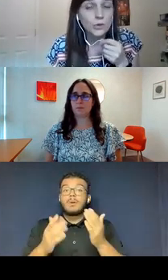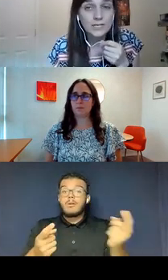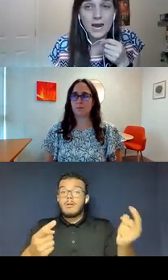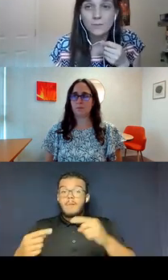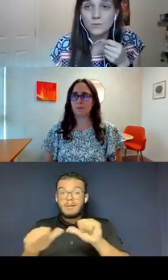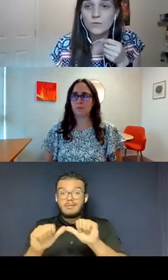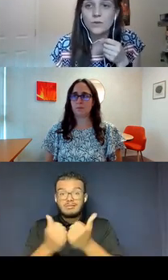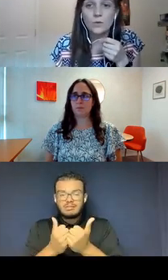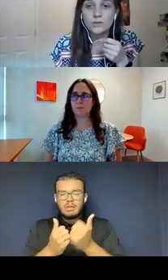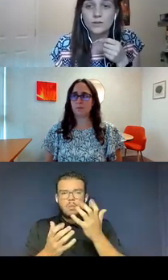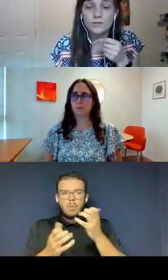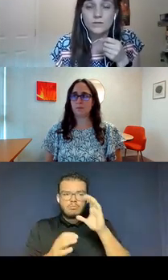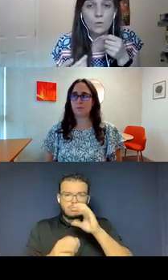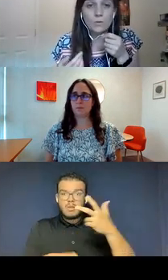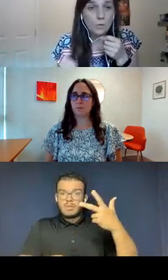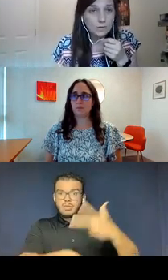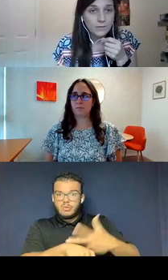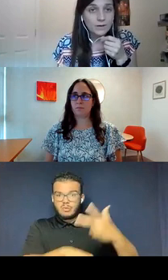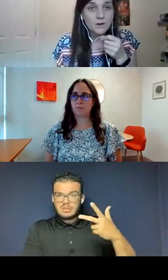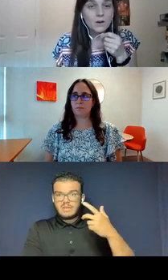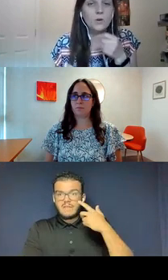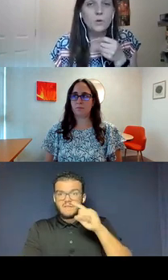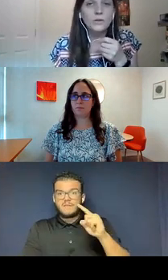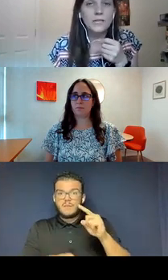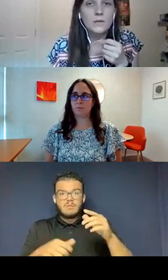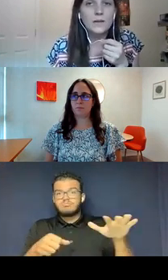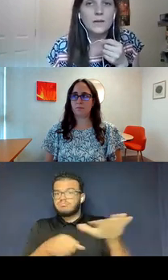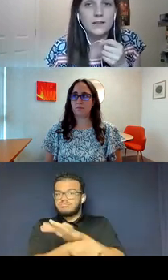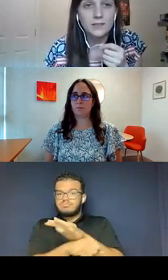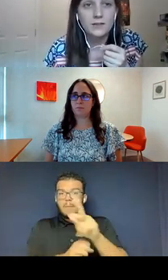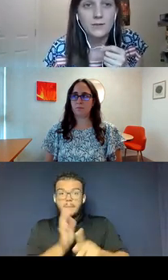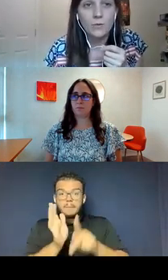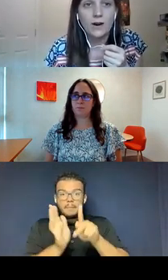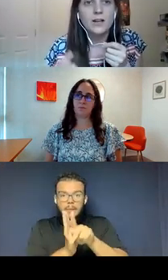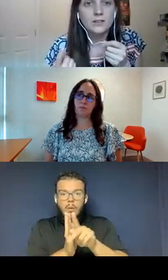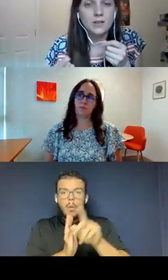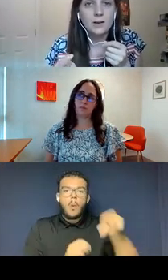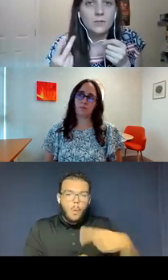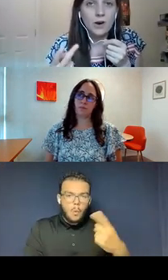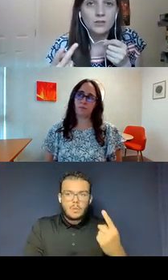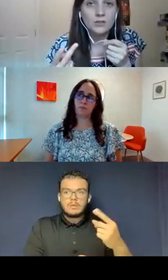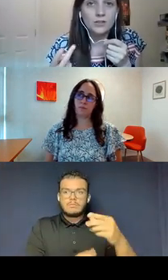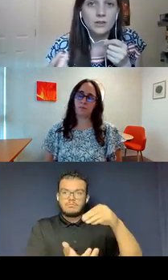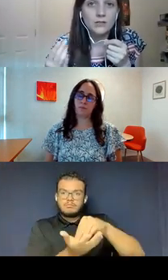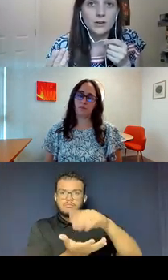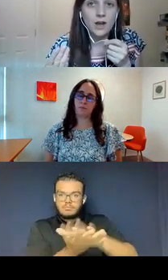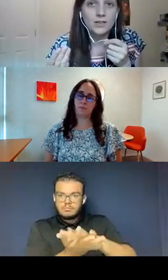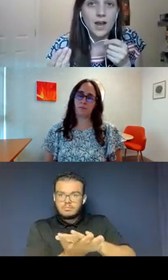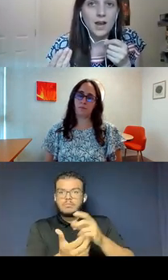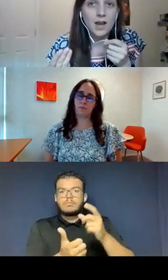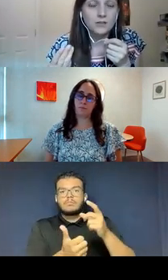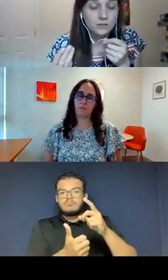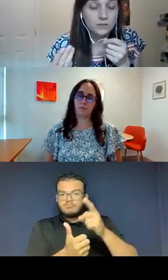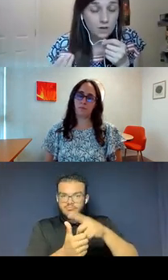three times over the course of the whole reporting period, you're only going to consider them for served, partially served, or not